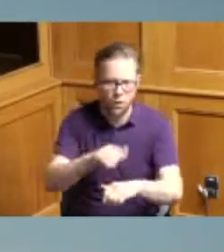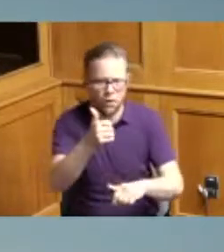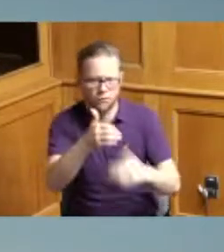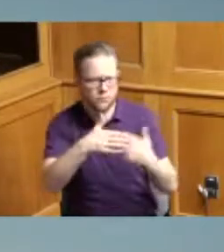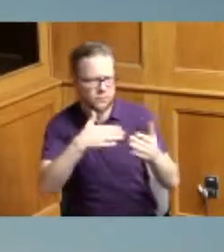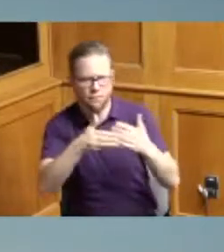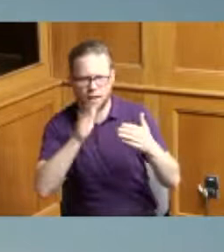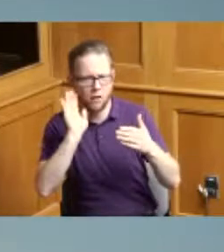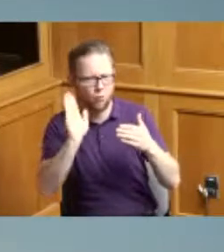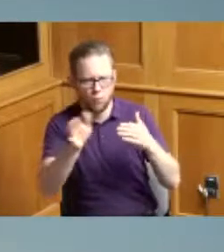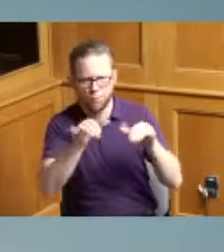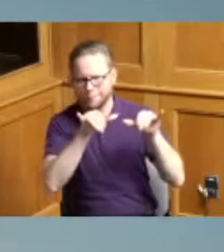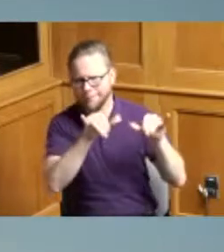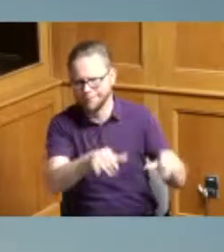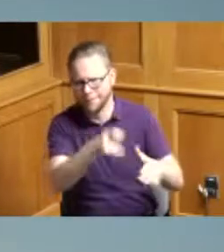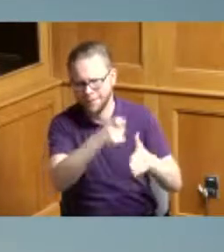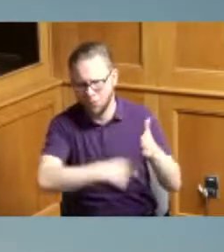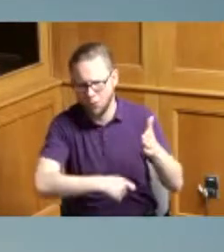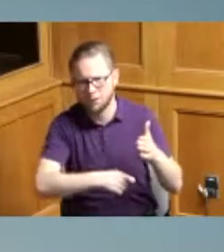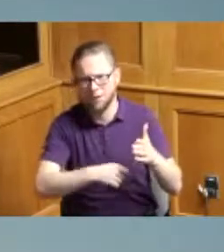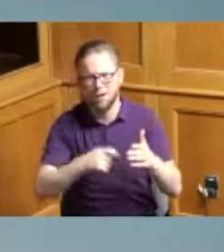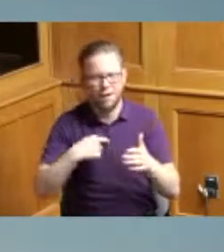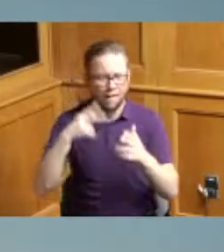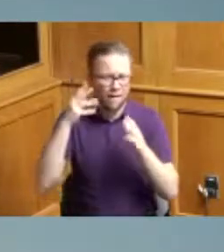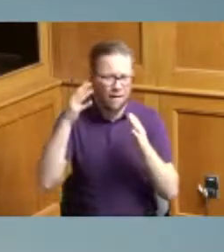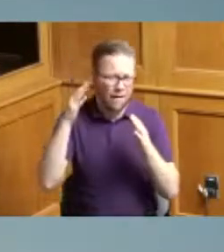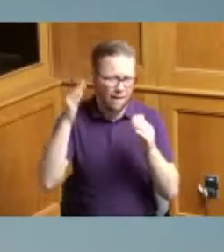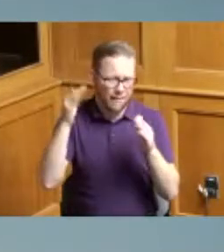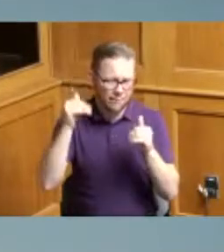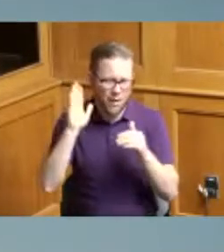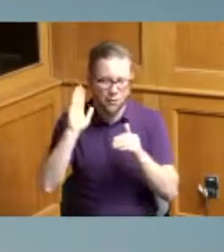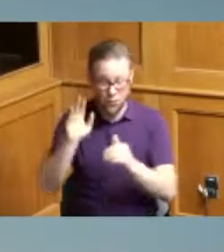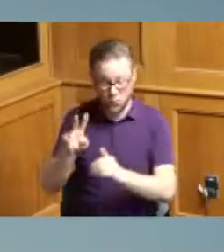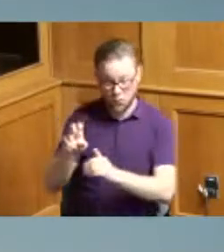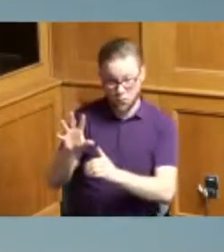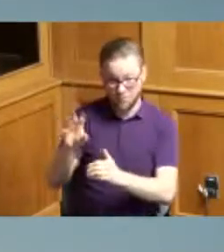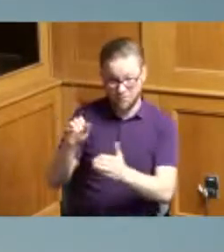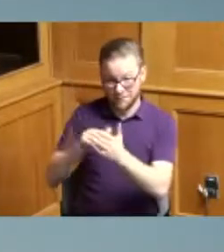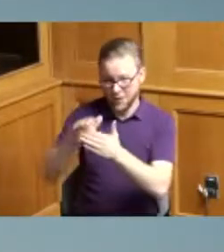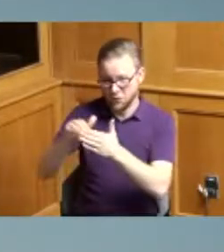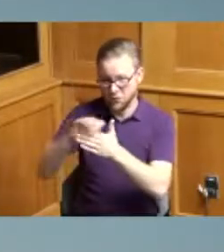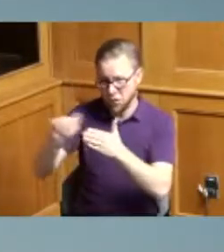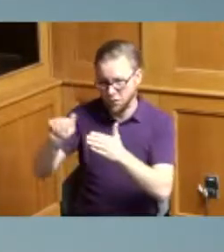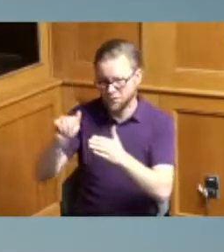less than that I would say you know anywhere from half to two-thirds of that number but again that